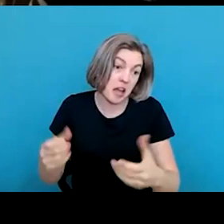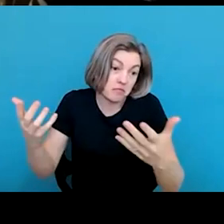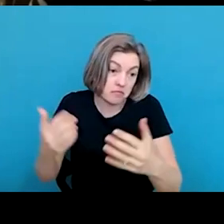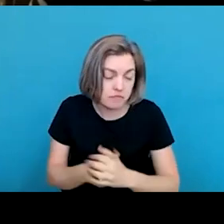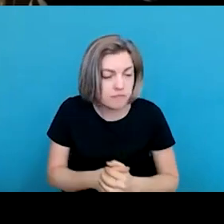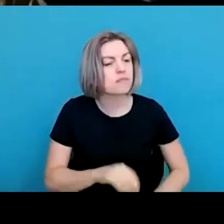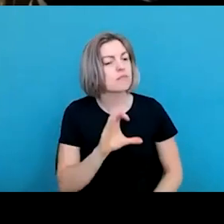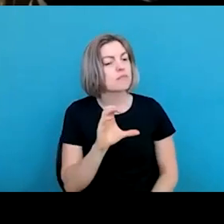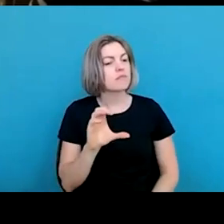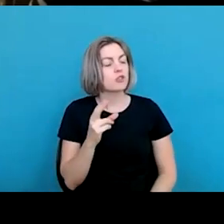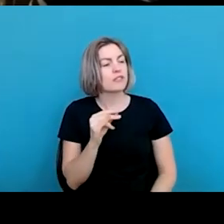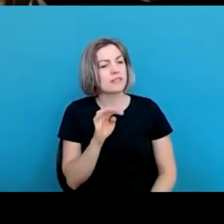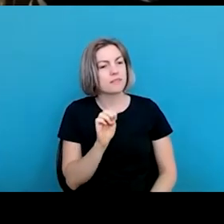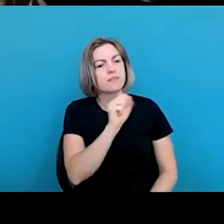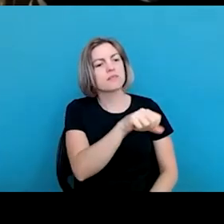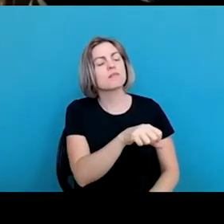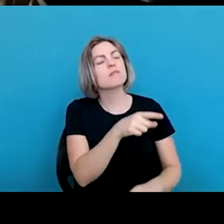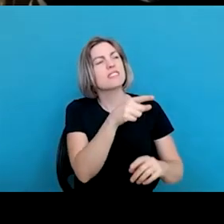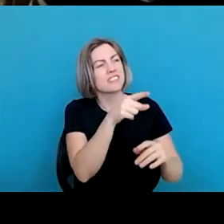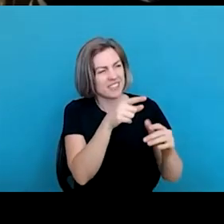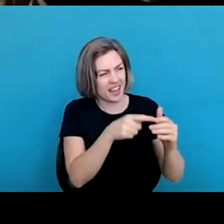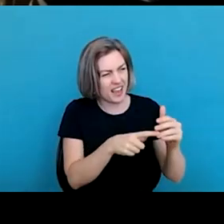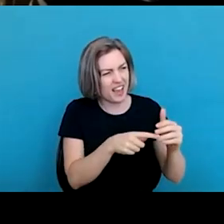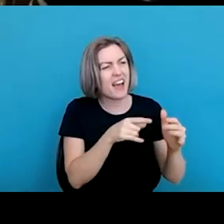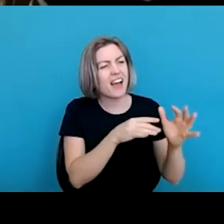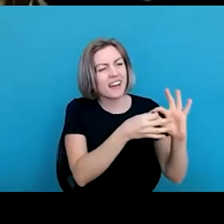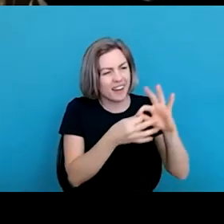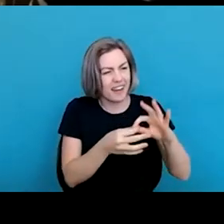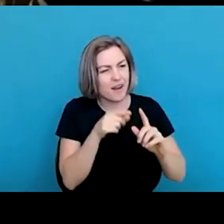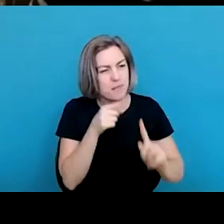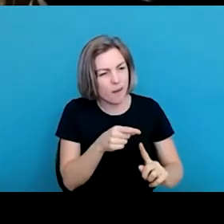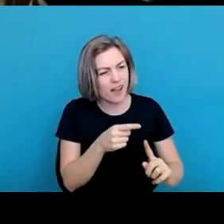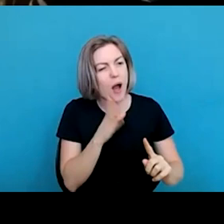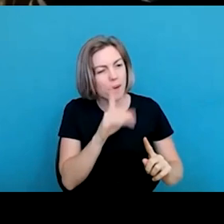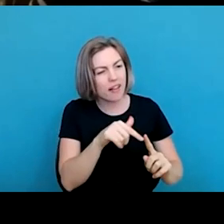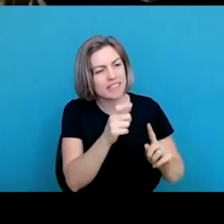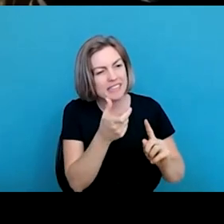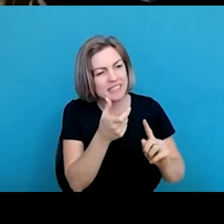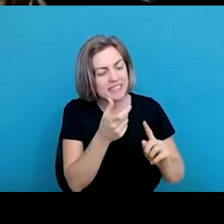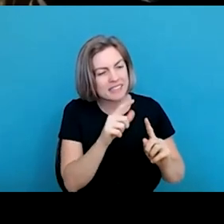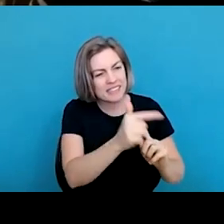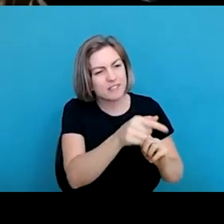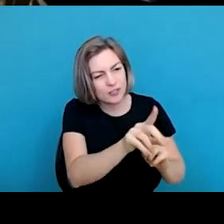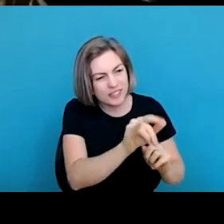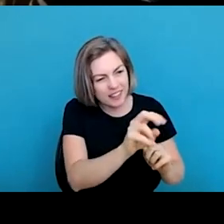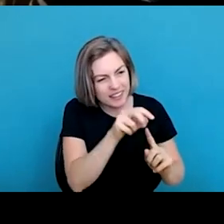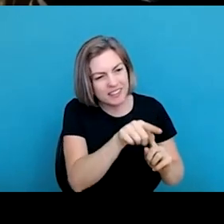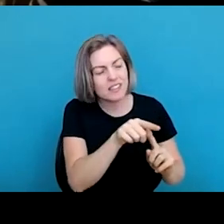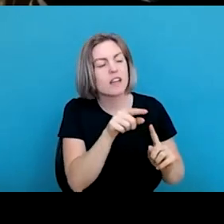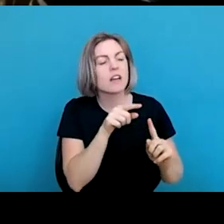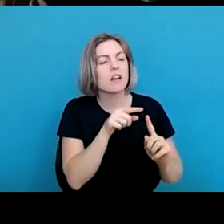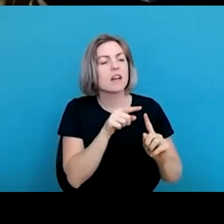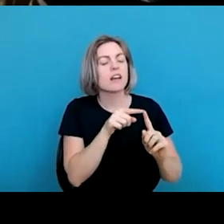i think that touches on a point that I might pass to Dylan next, which is, there are